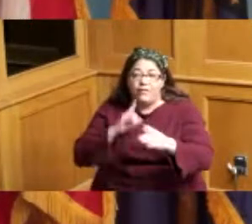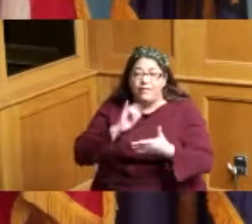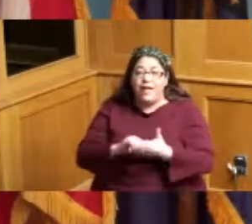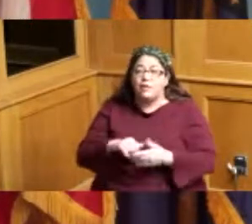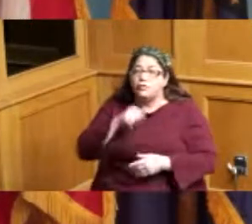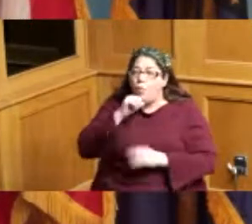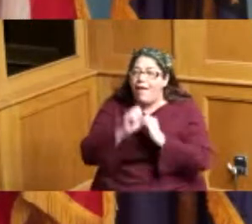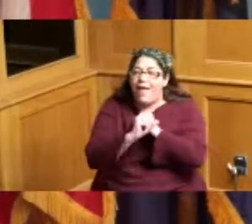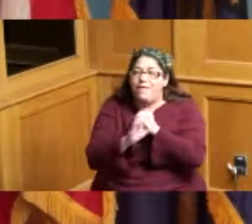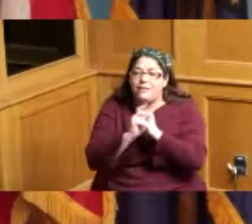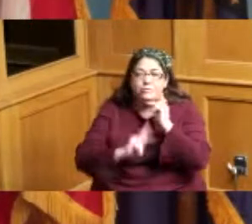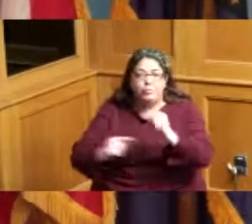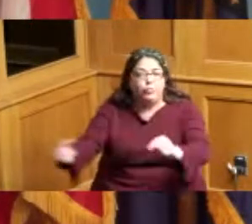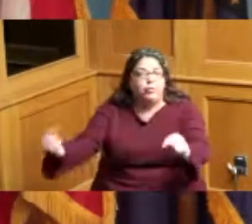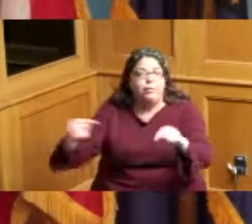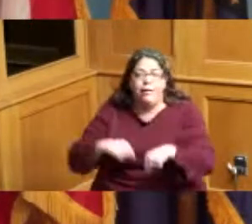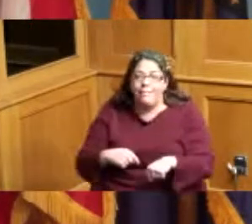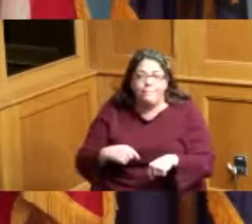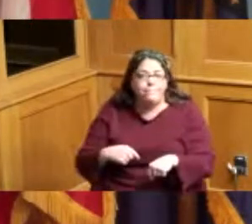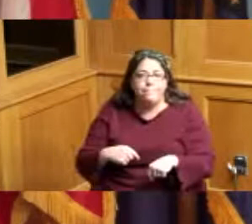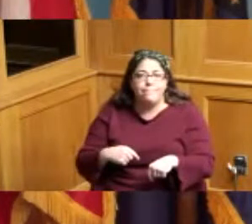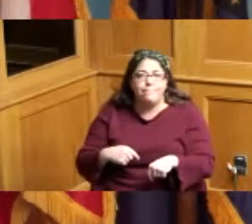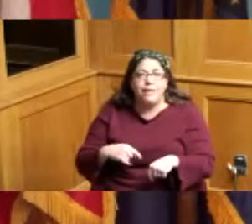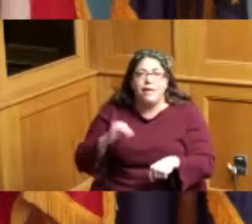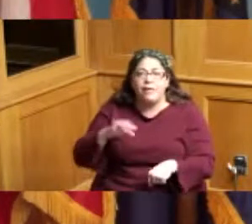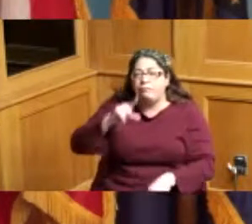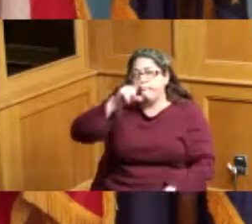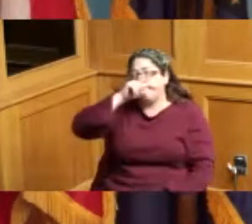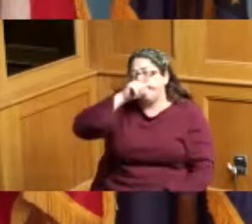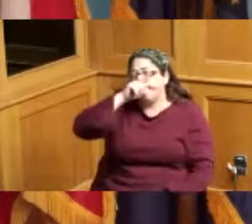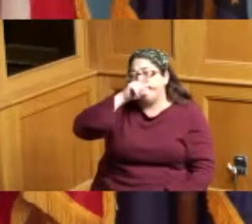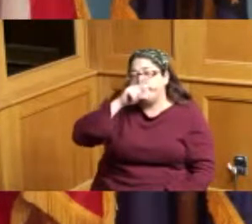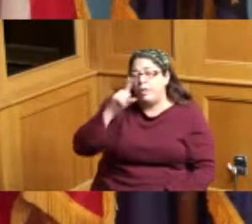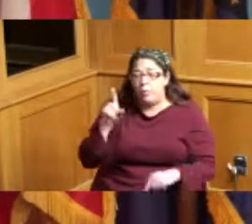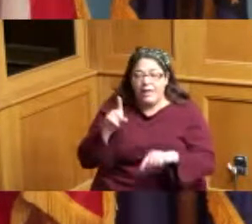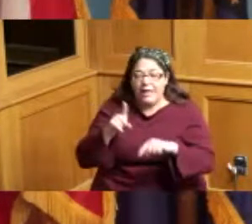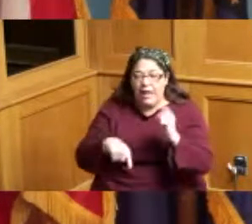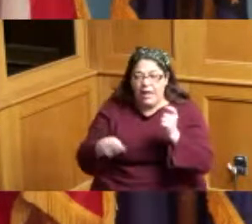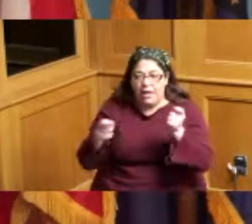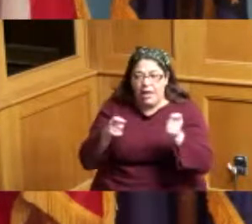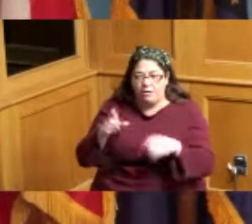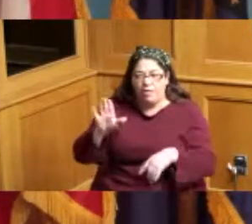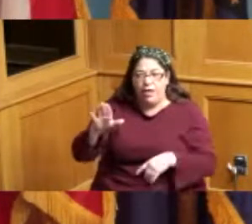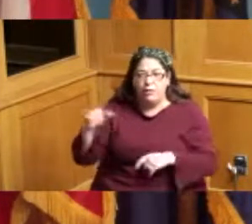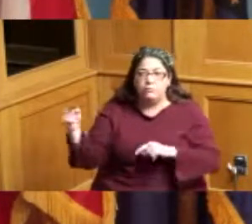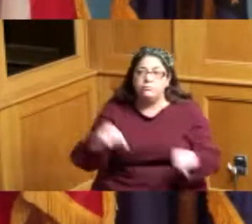coming here if we're saying that we're not gonna be able to accommodate them so I just thought